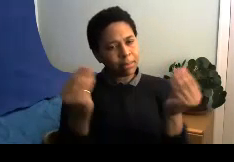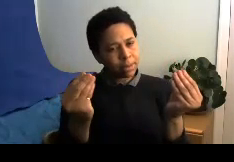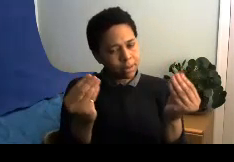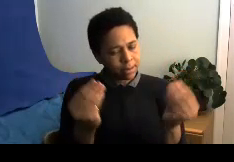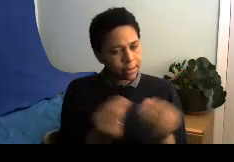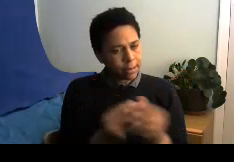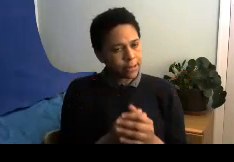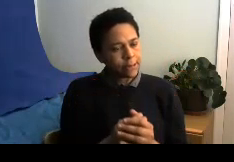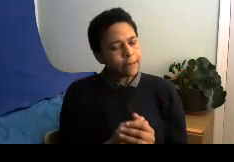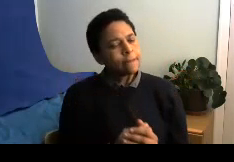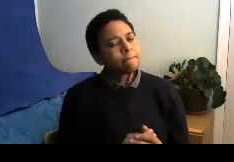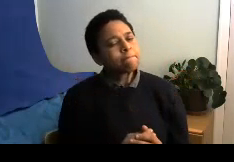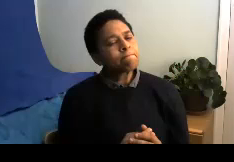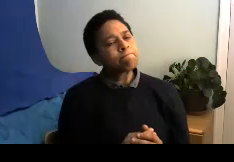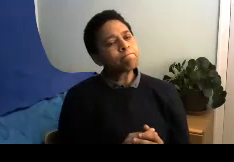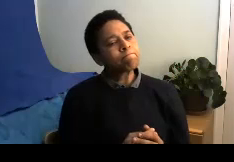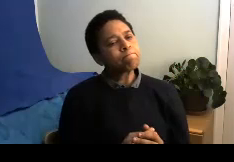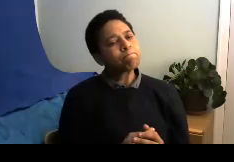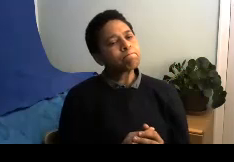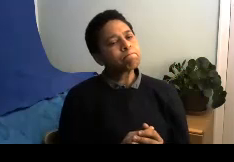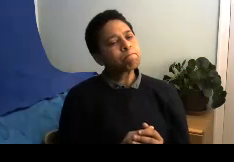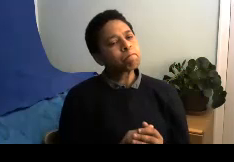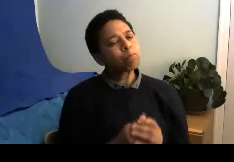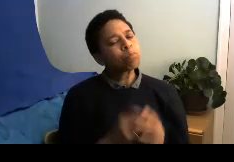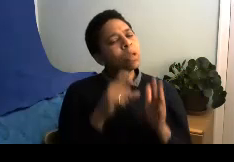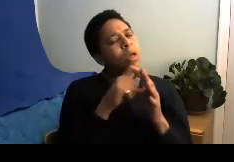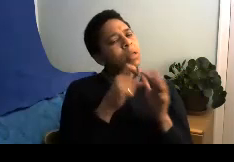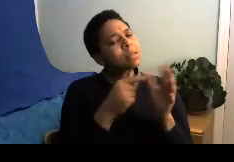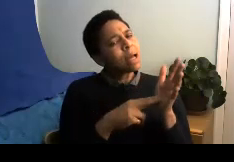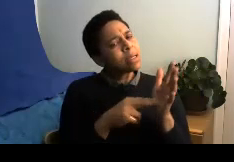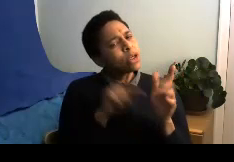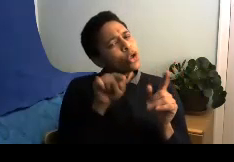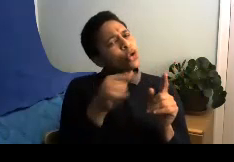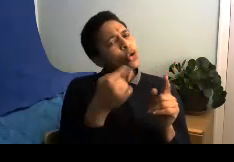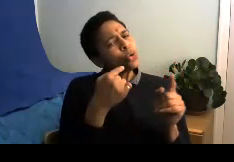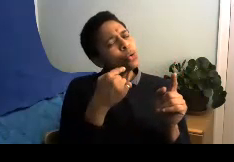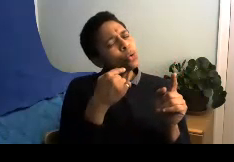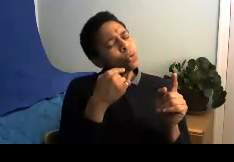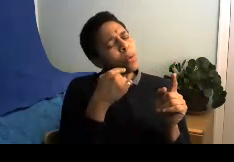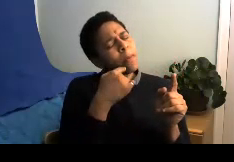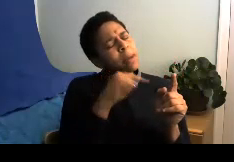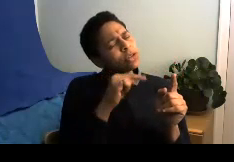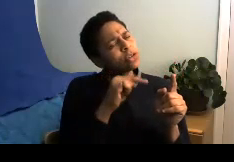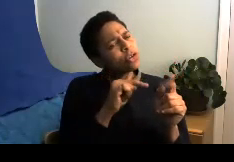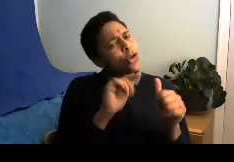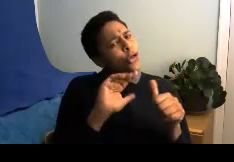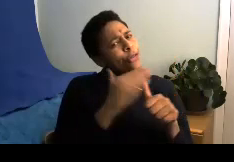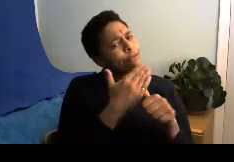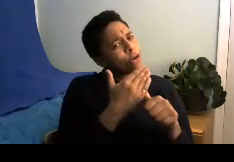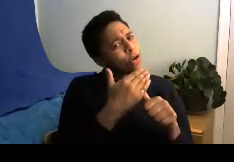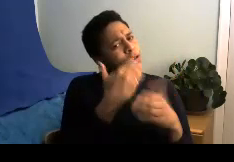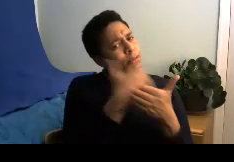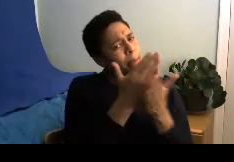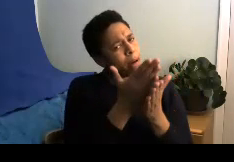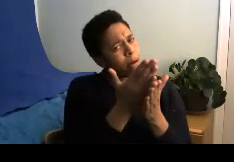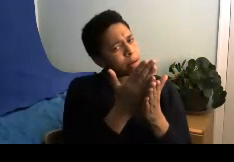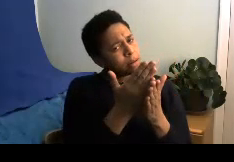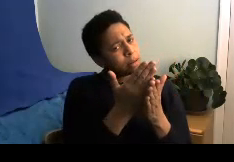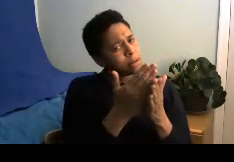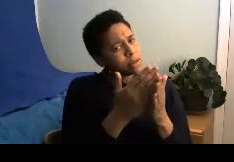you mentioned, the first part of the novel, set in 1959. And one